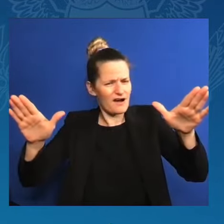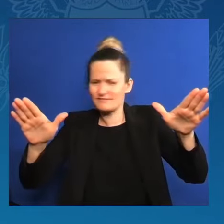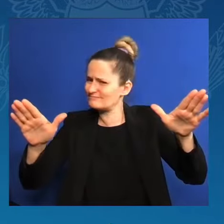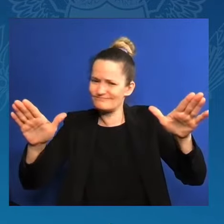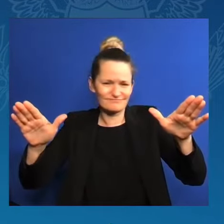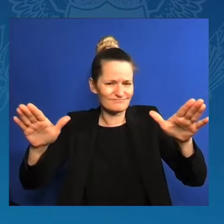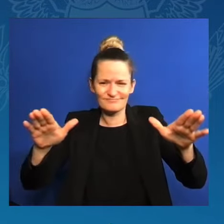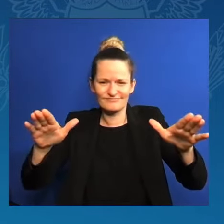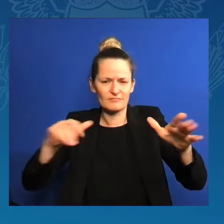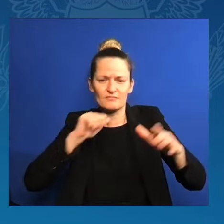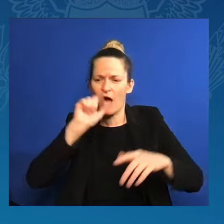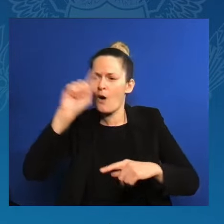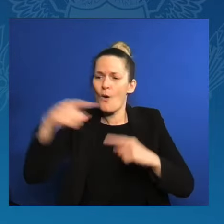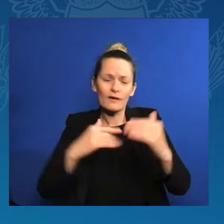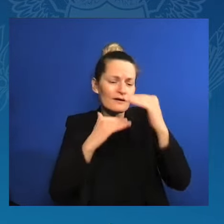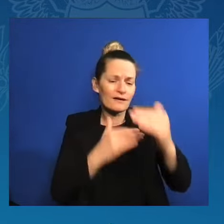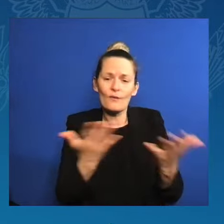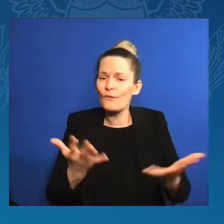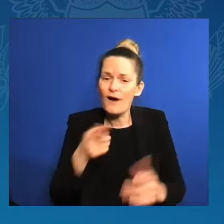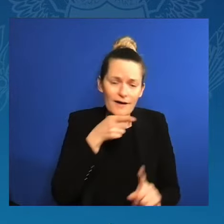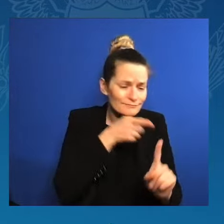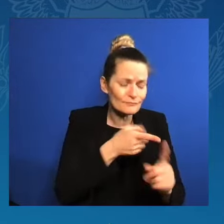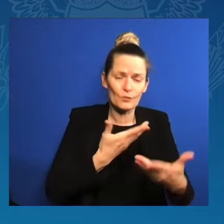It's a lot of these same folks that attack the right to vote,